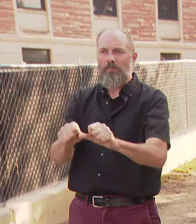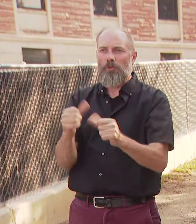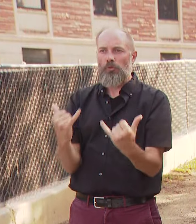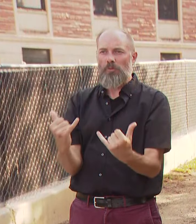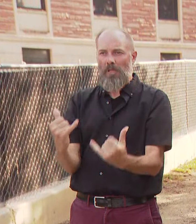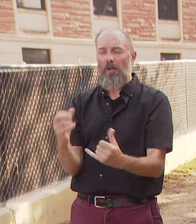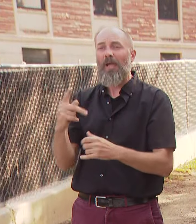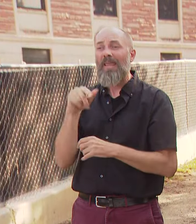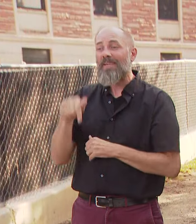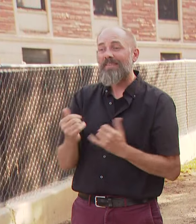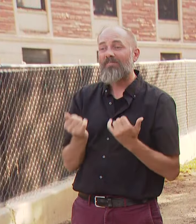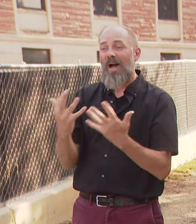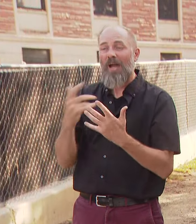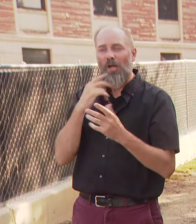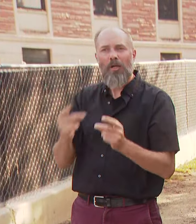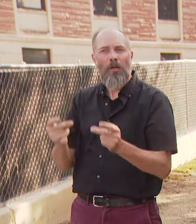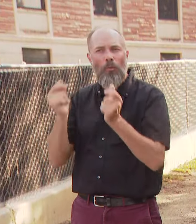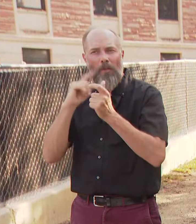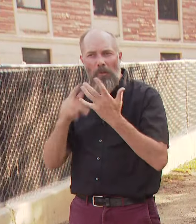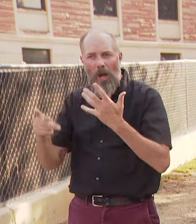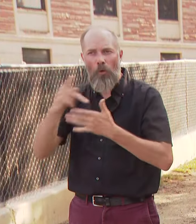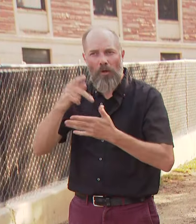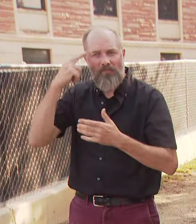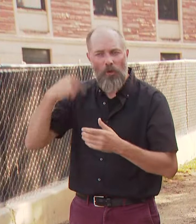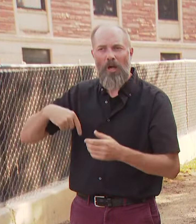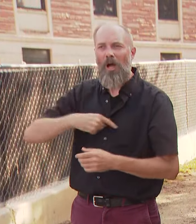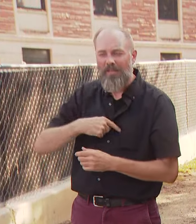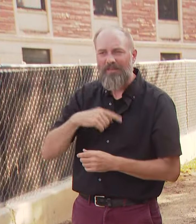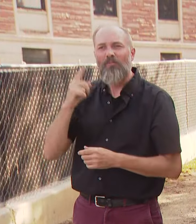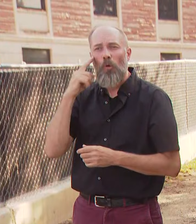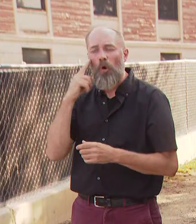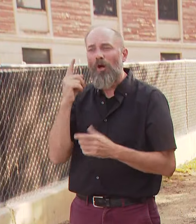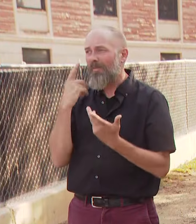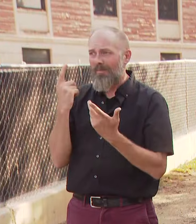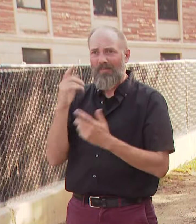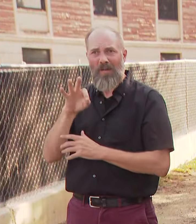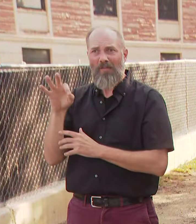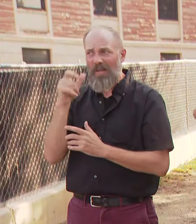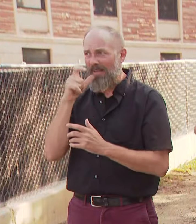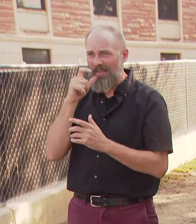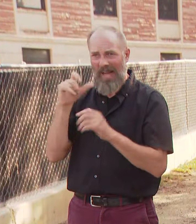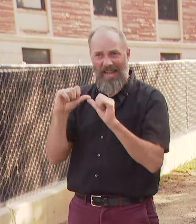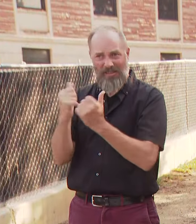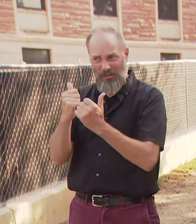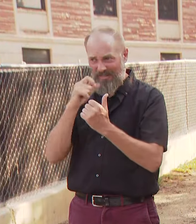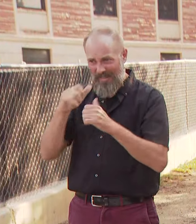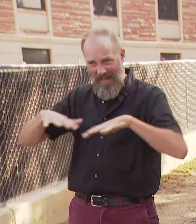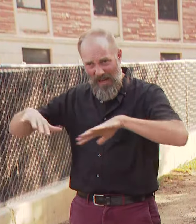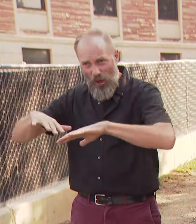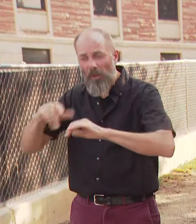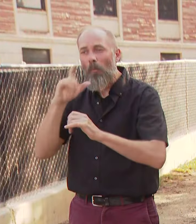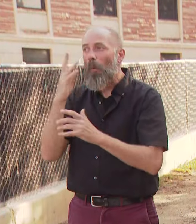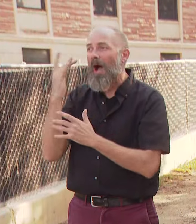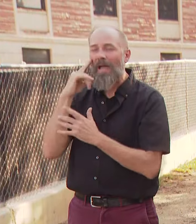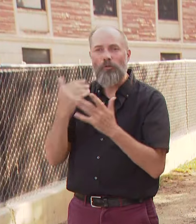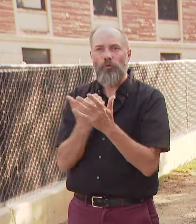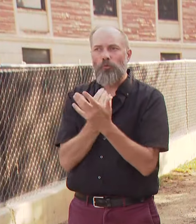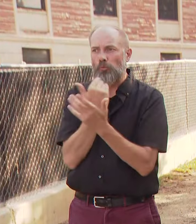This fire was a quick priority for the firefighting agencies in the area because it's a new start and the goal of the new start is to